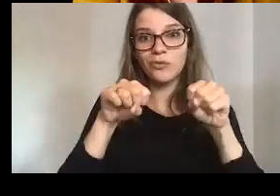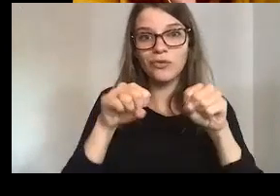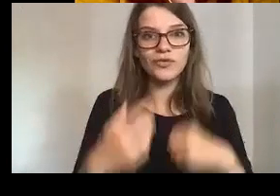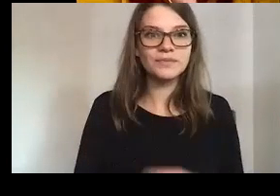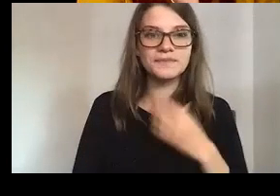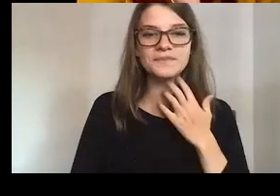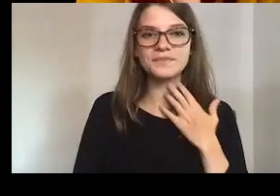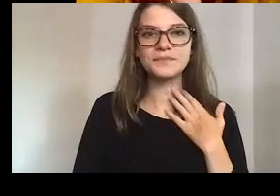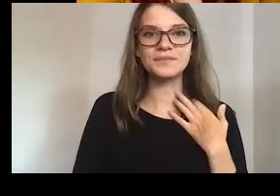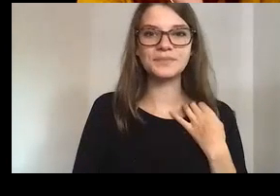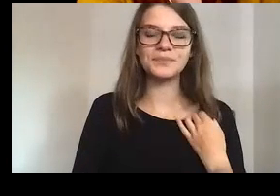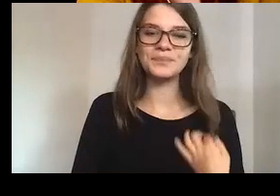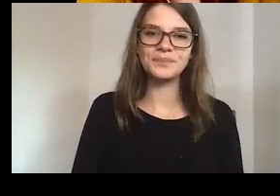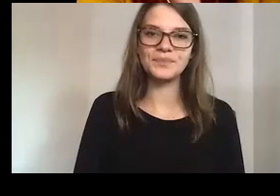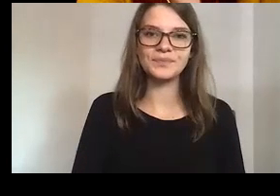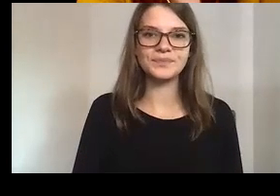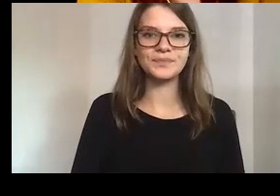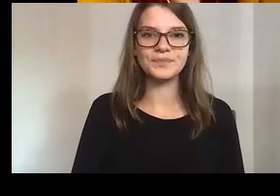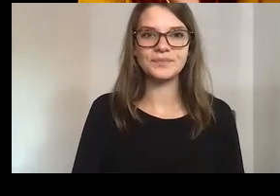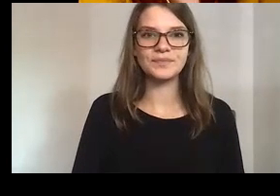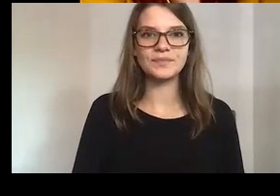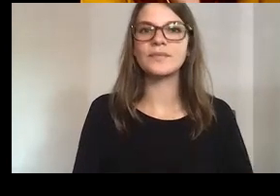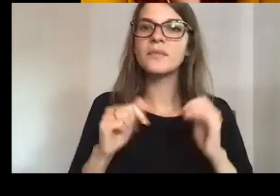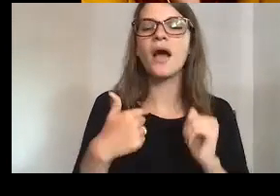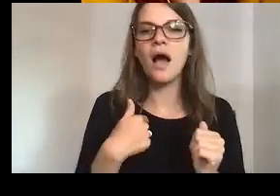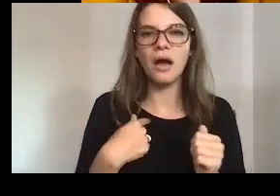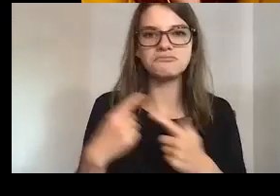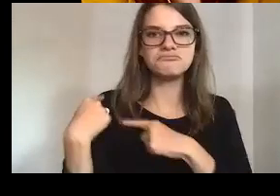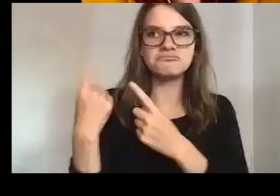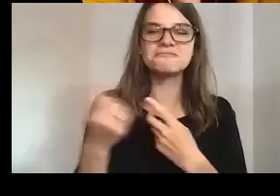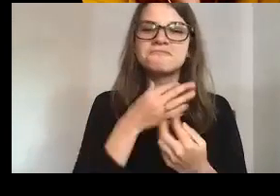so one of the ways that I was curious to hear about some of these experiences